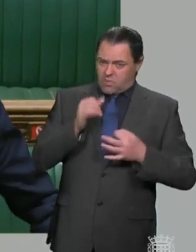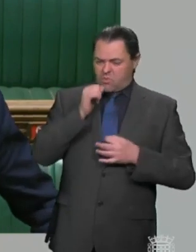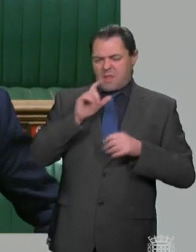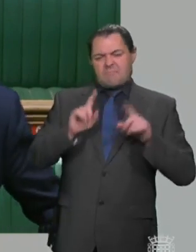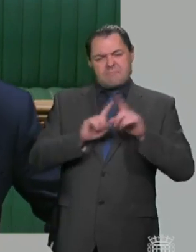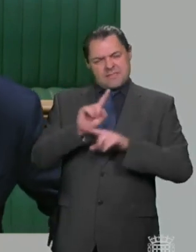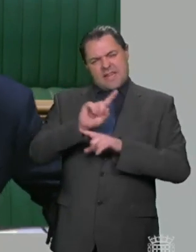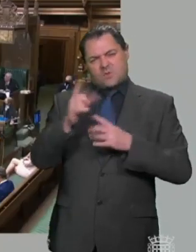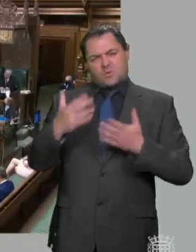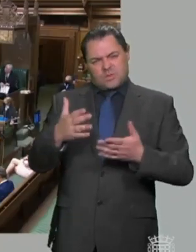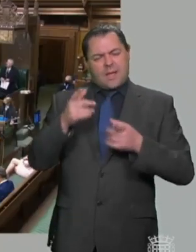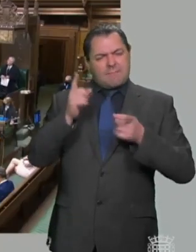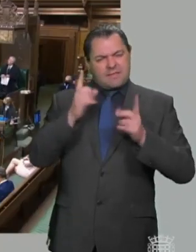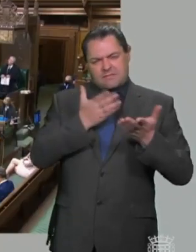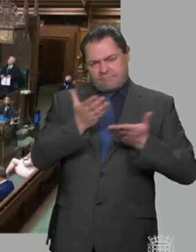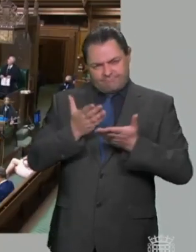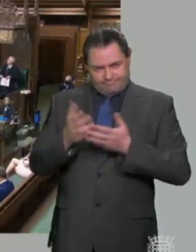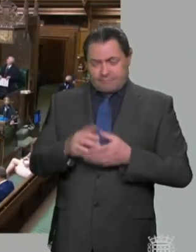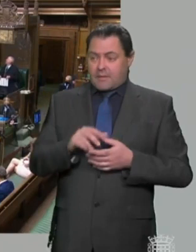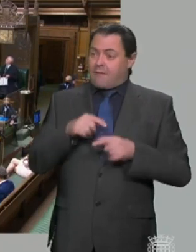later today. >> Dr Poulter [V]